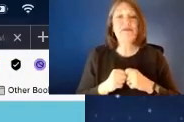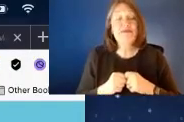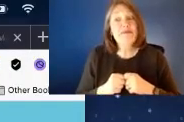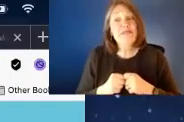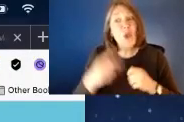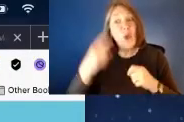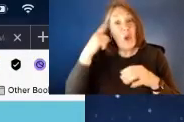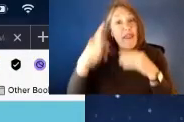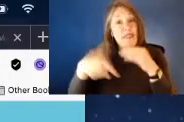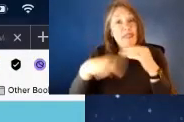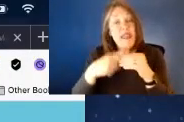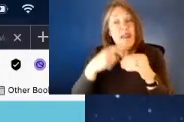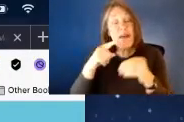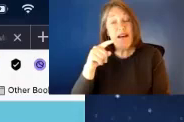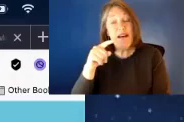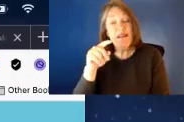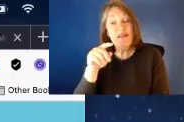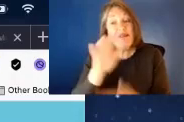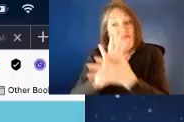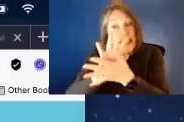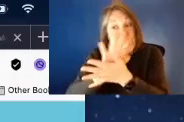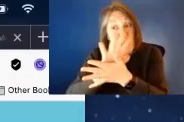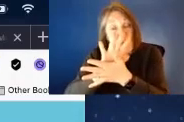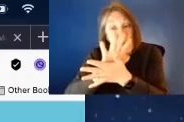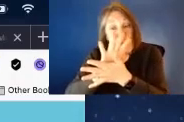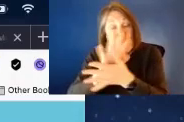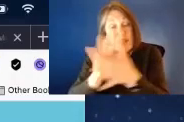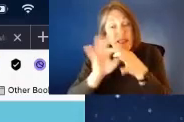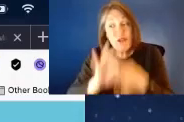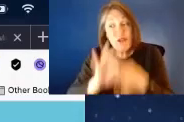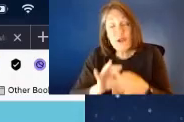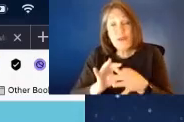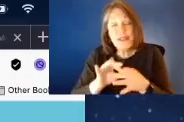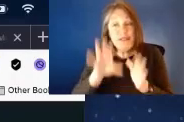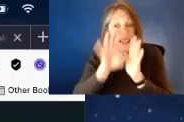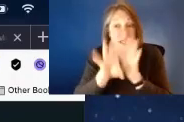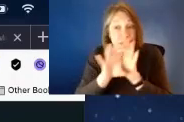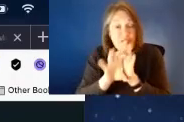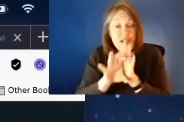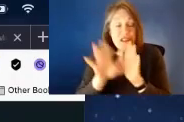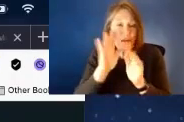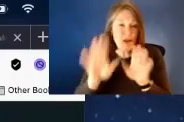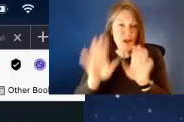videos in terms of images. I will just open this again.